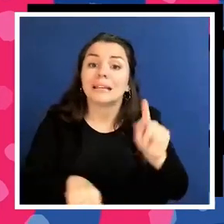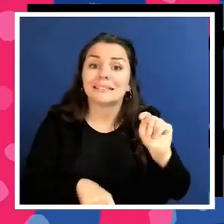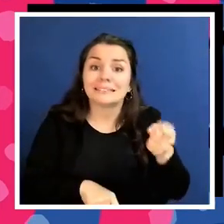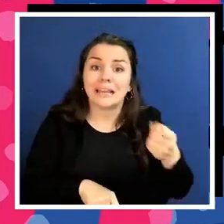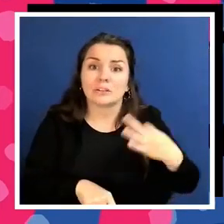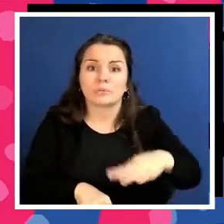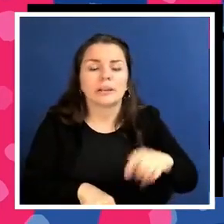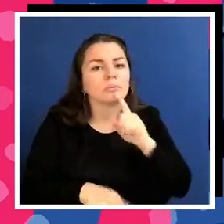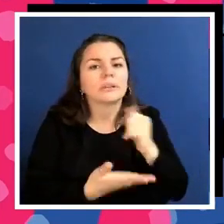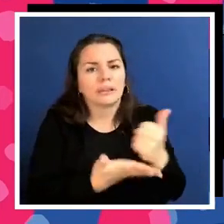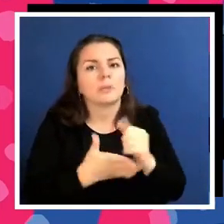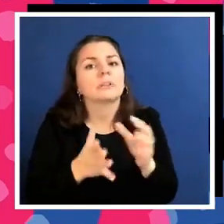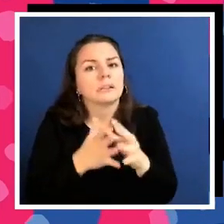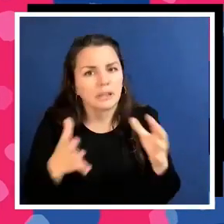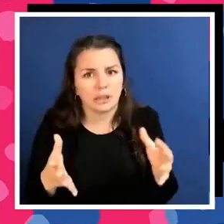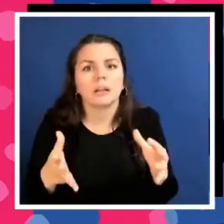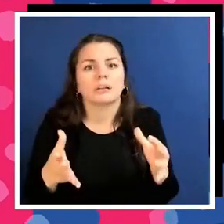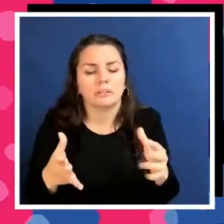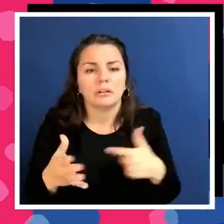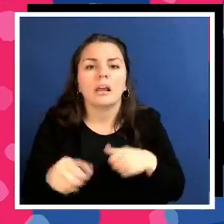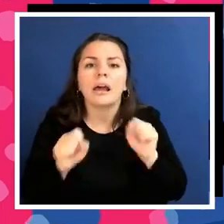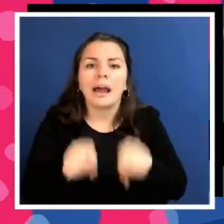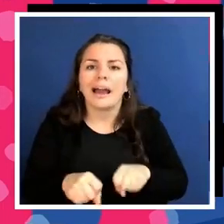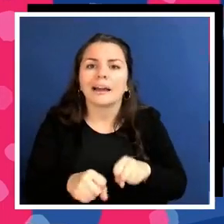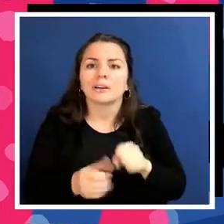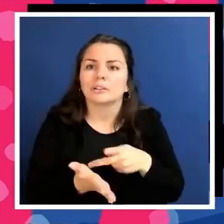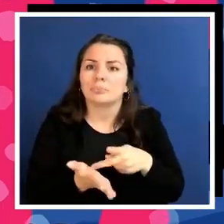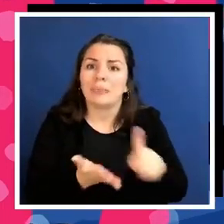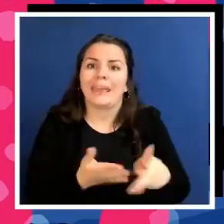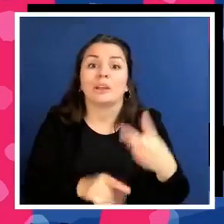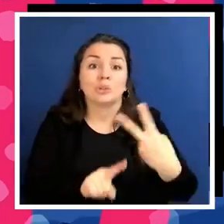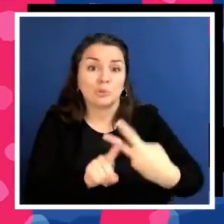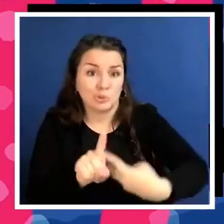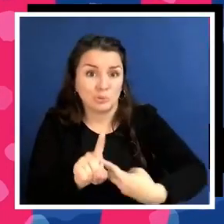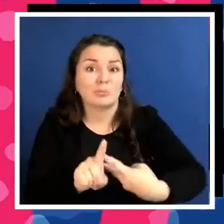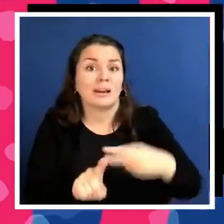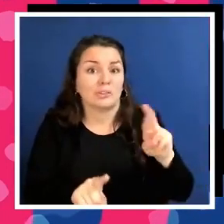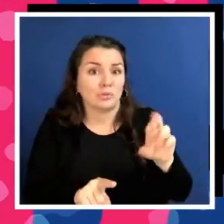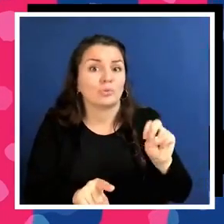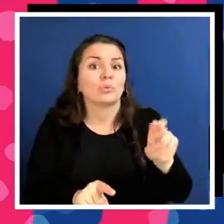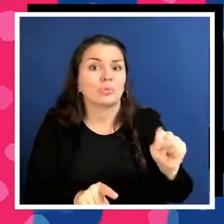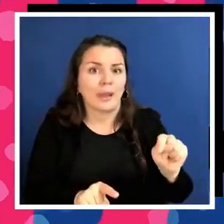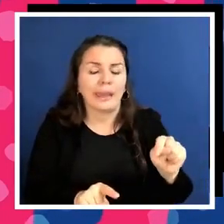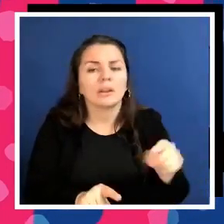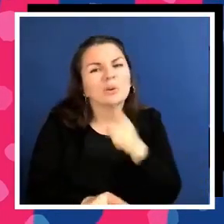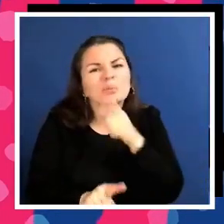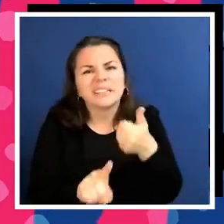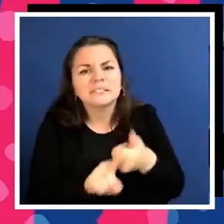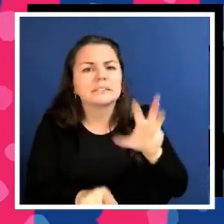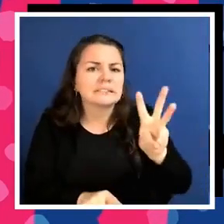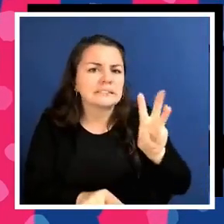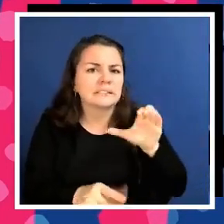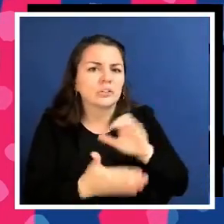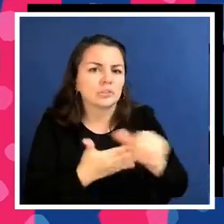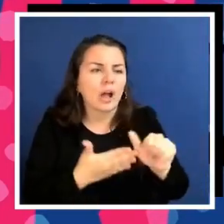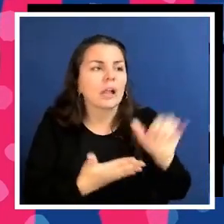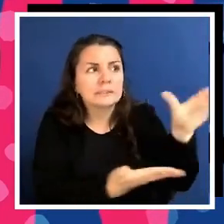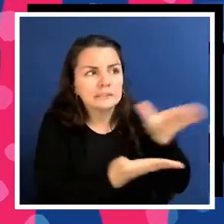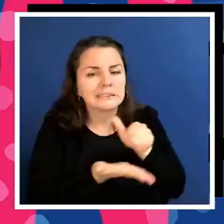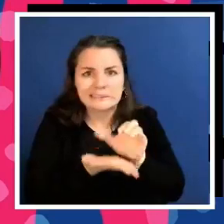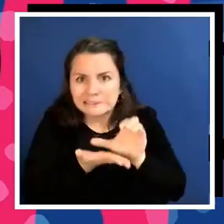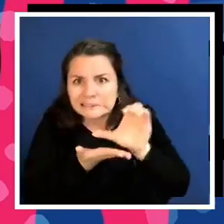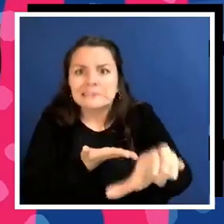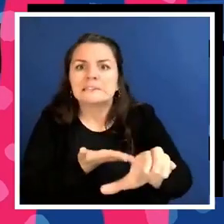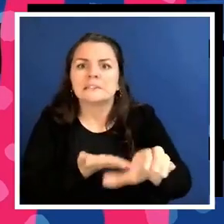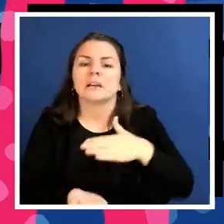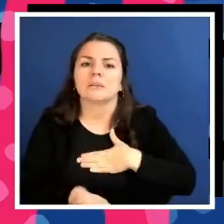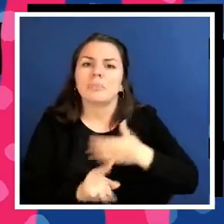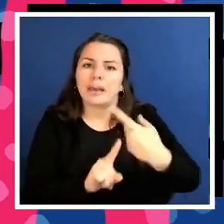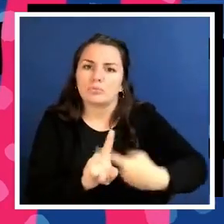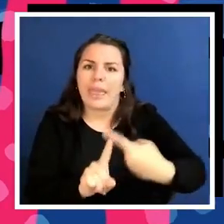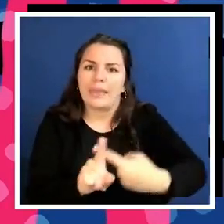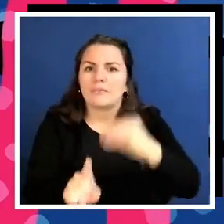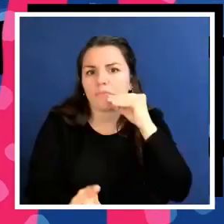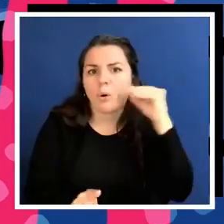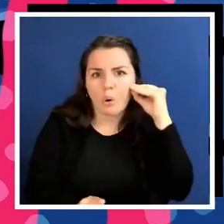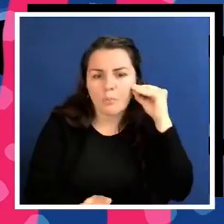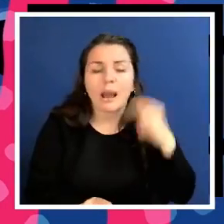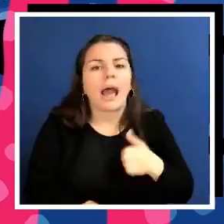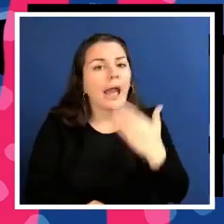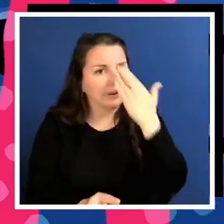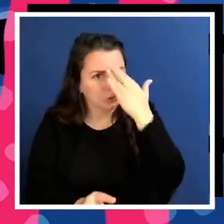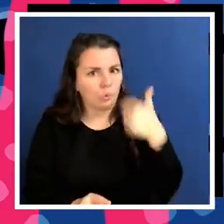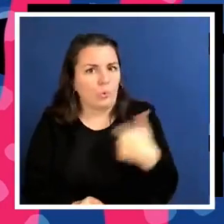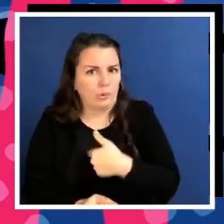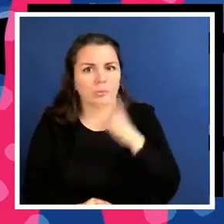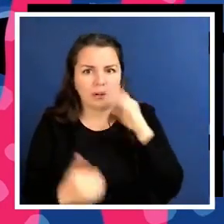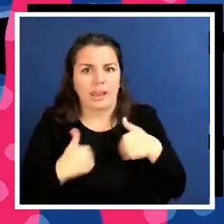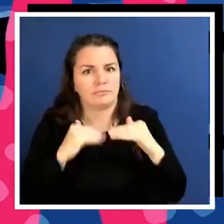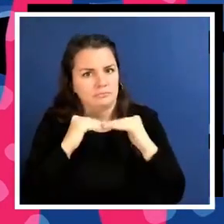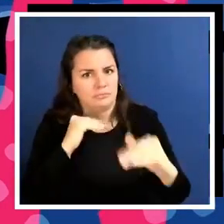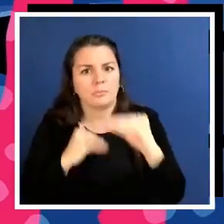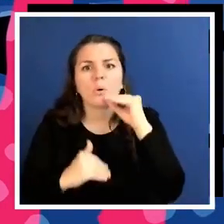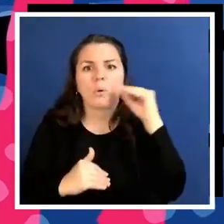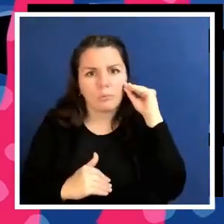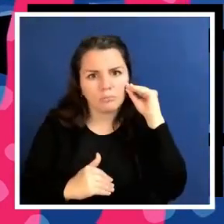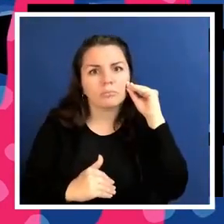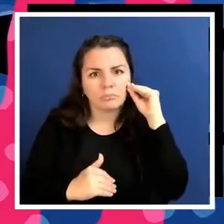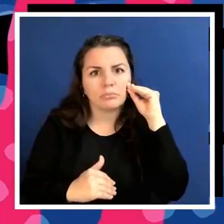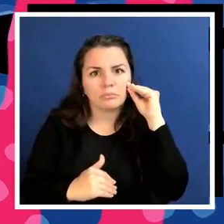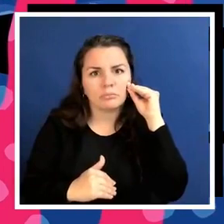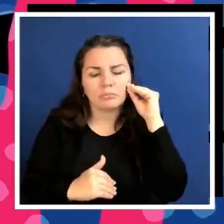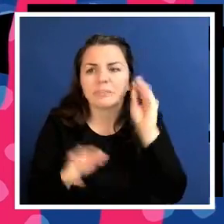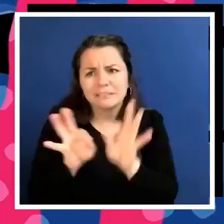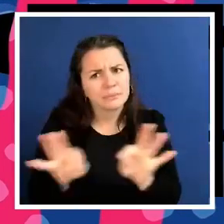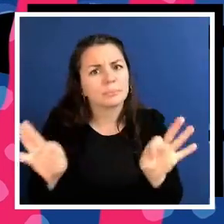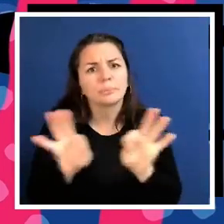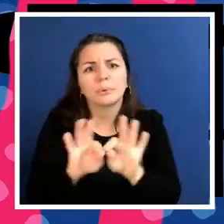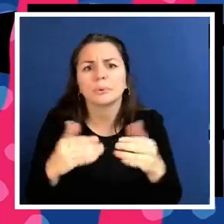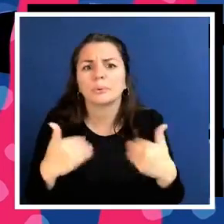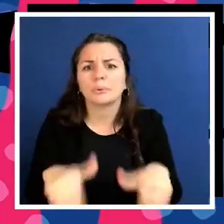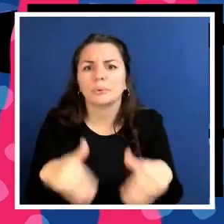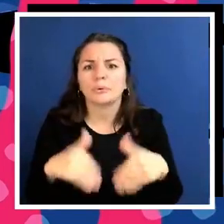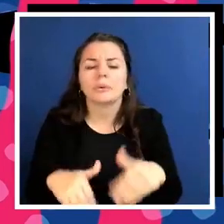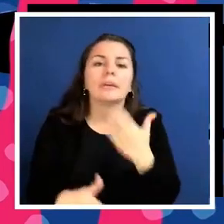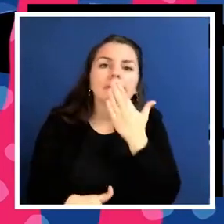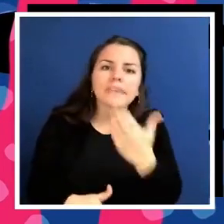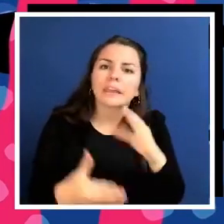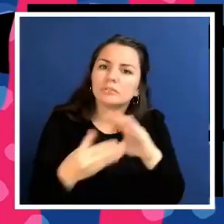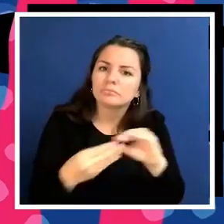CHECK WILL COME BECAUSE YOU ARE